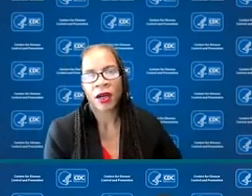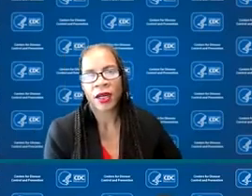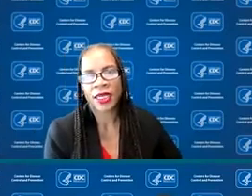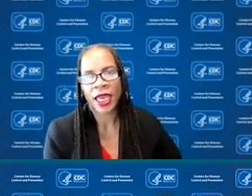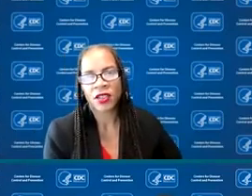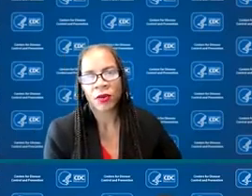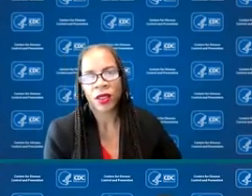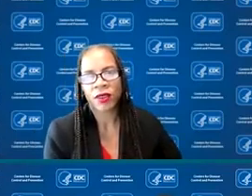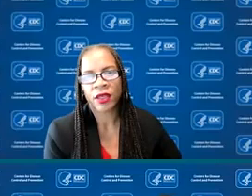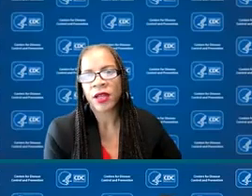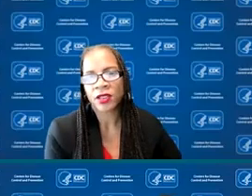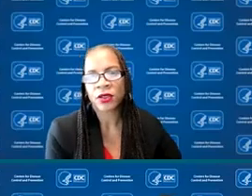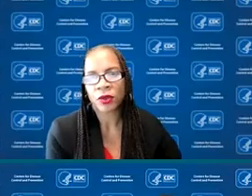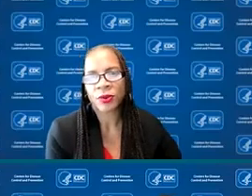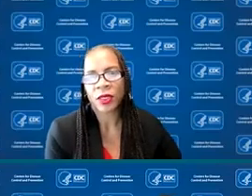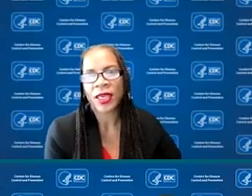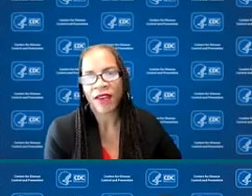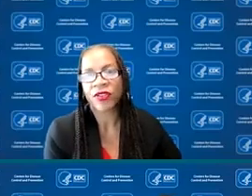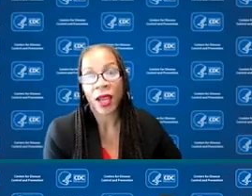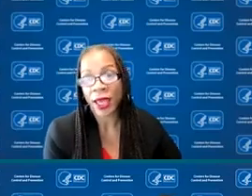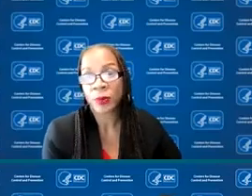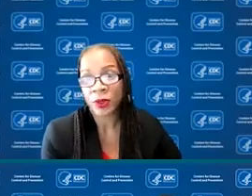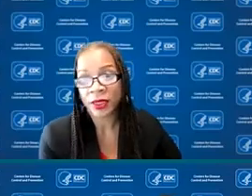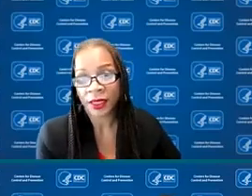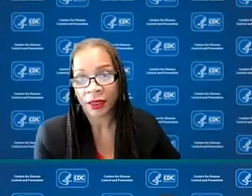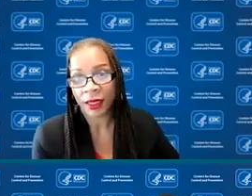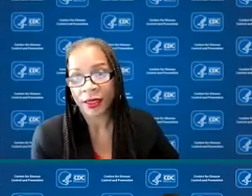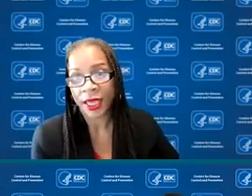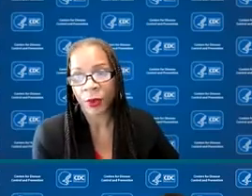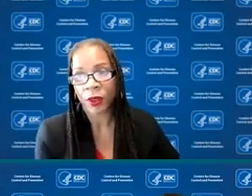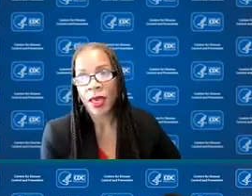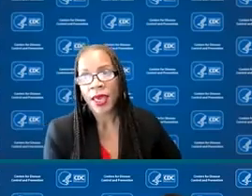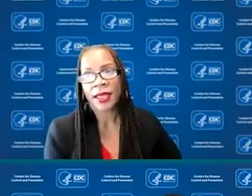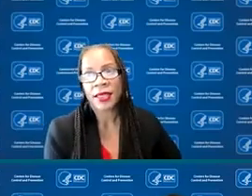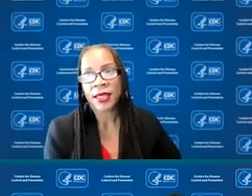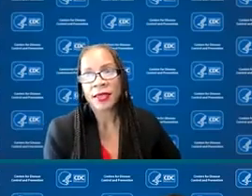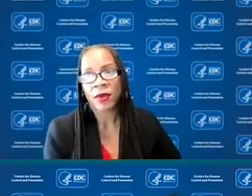are engaging with international groups, that we have the right expertise at the table. At CDC,